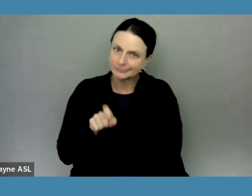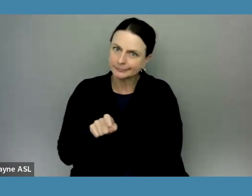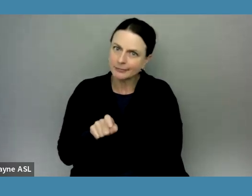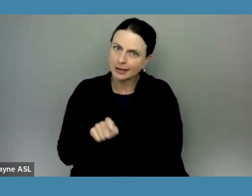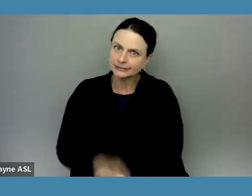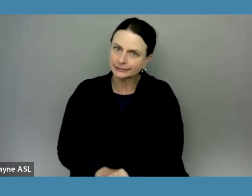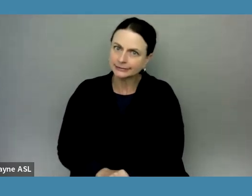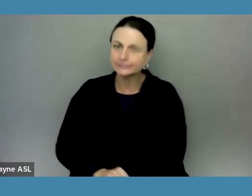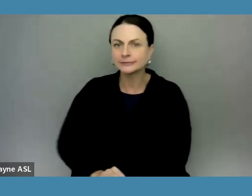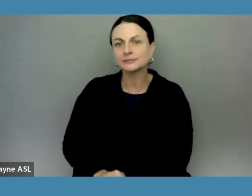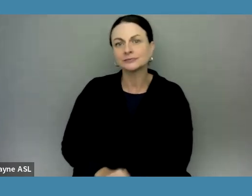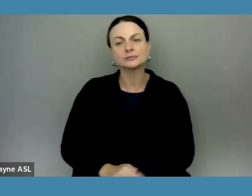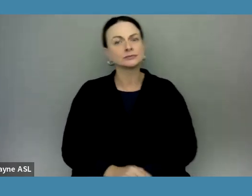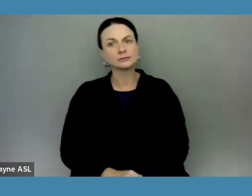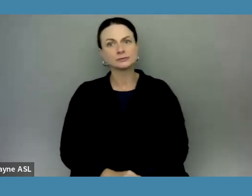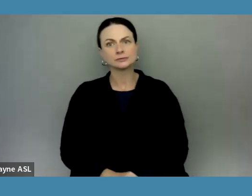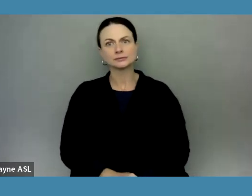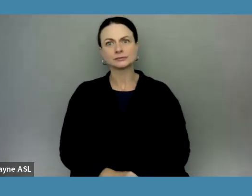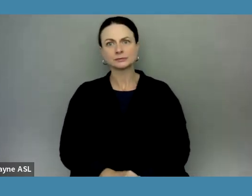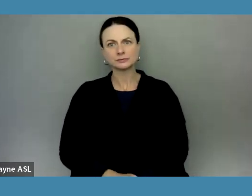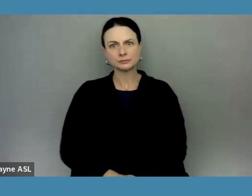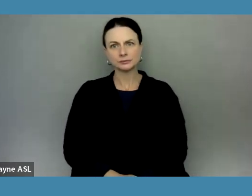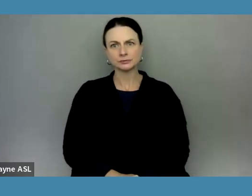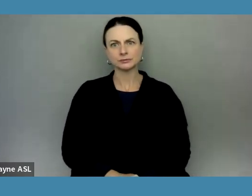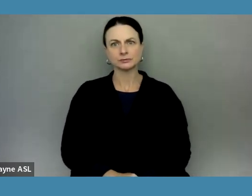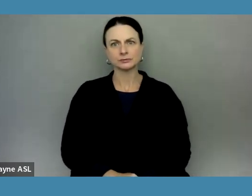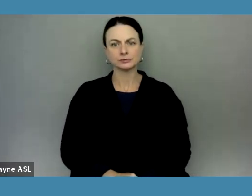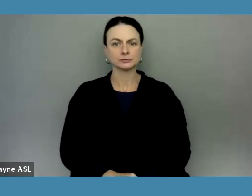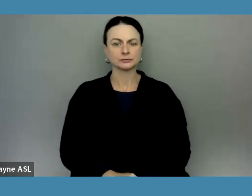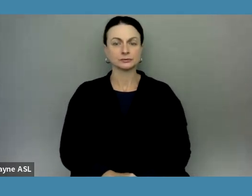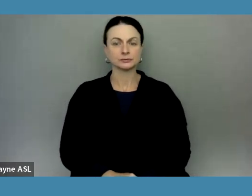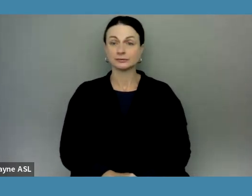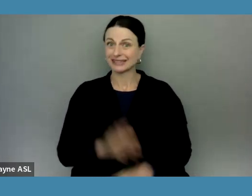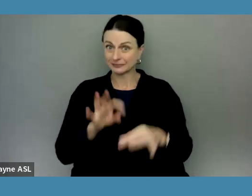So the key is good preparation